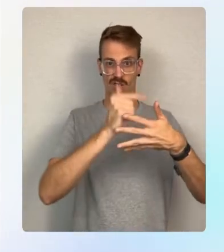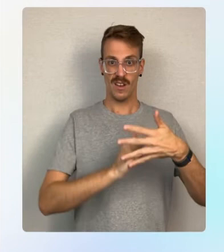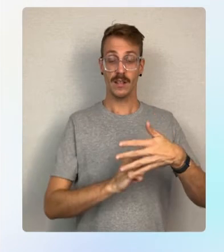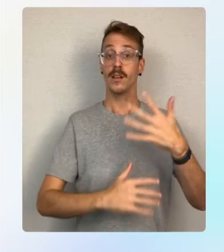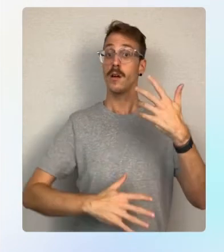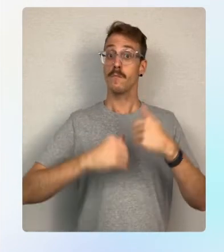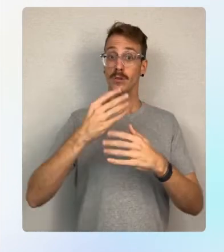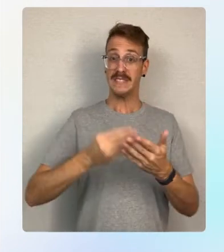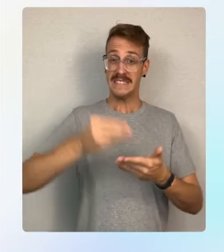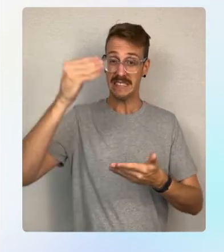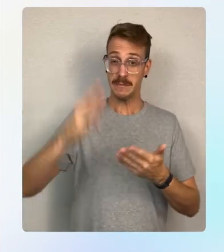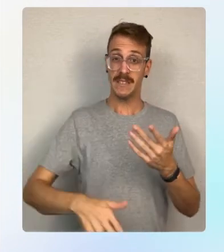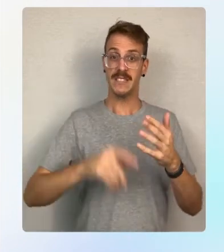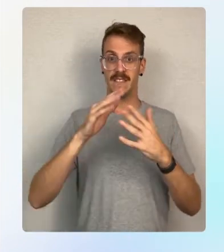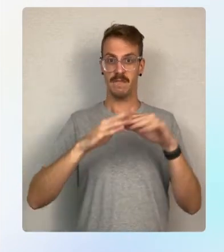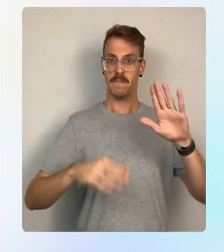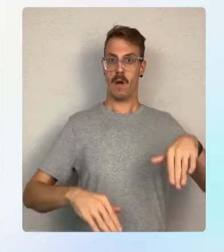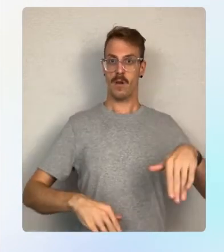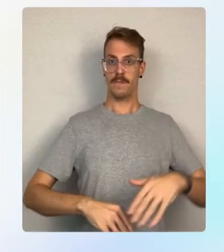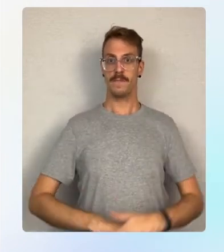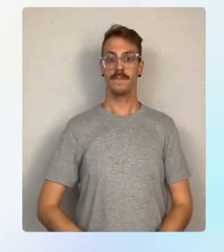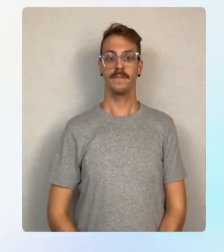The most expensive functions are stacked at the bottom.